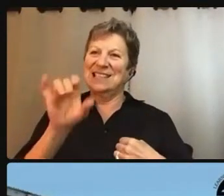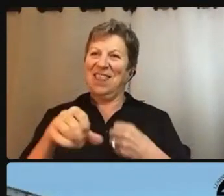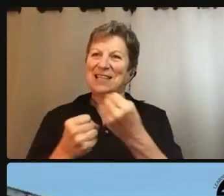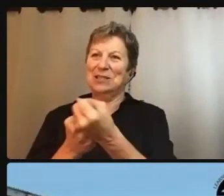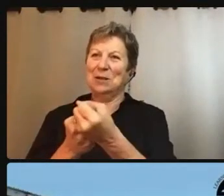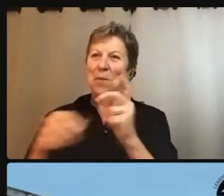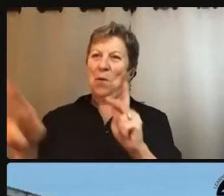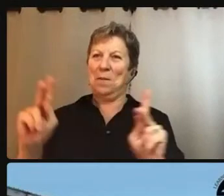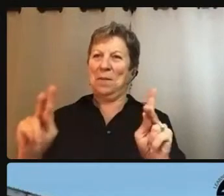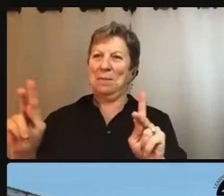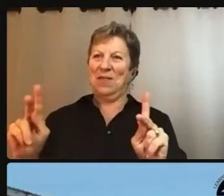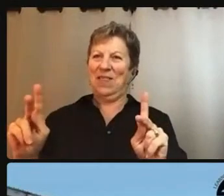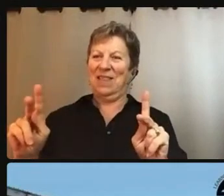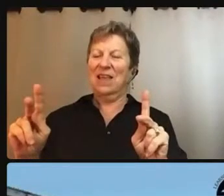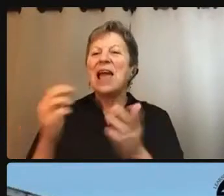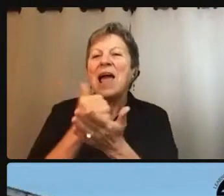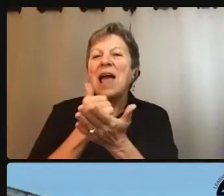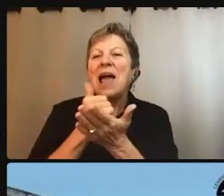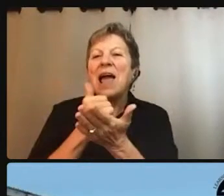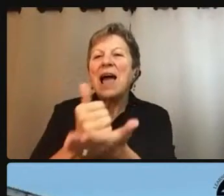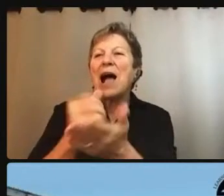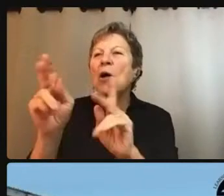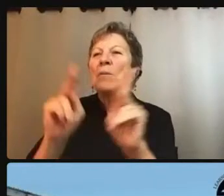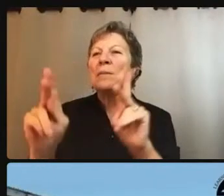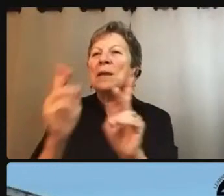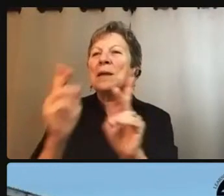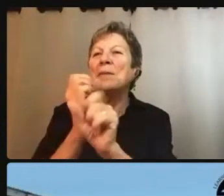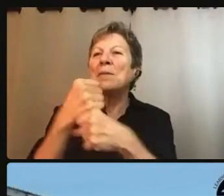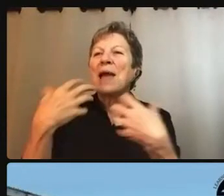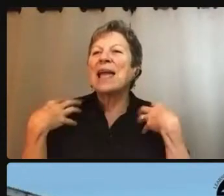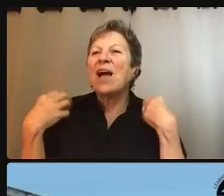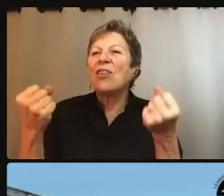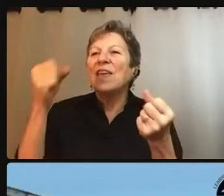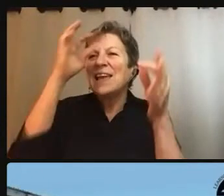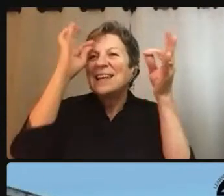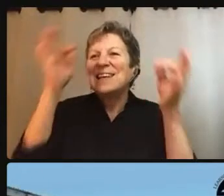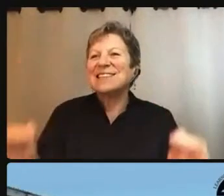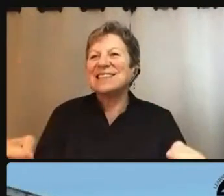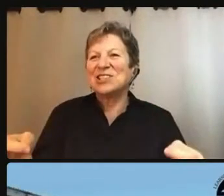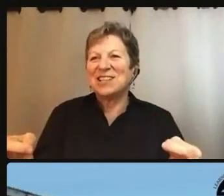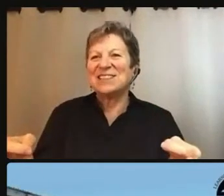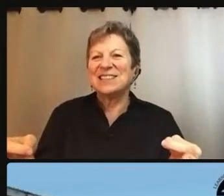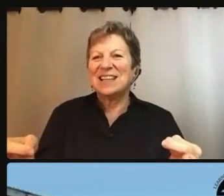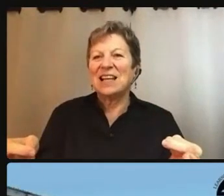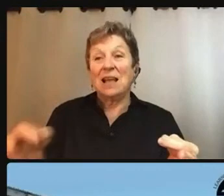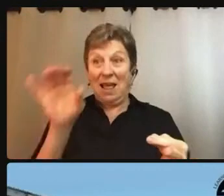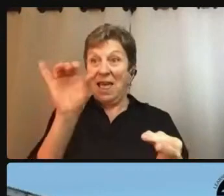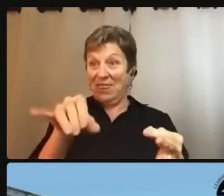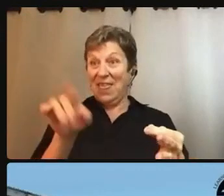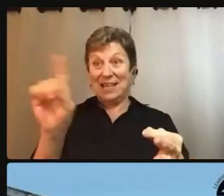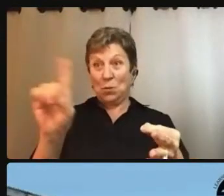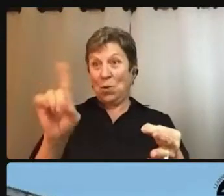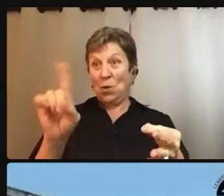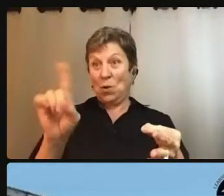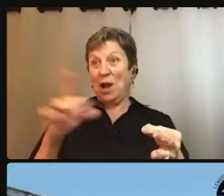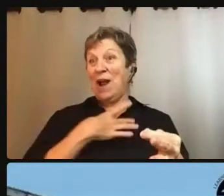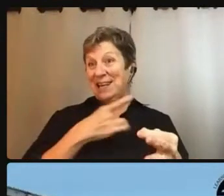WITH THOSE EMOTIONAL NEEDS THAT